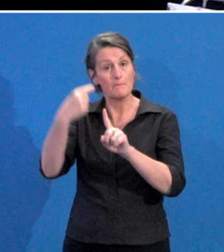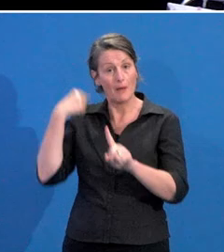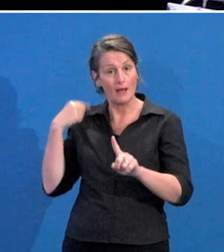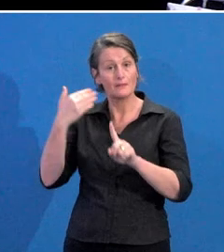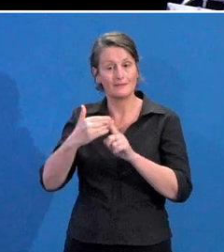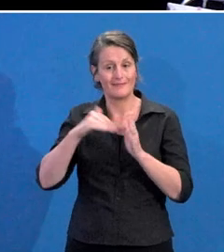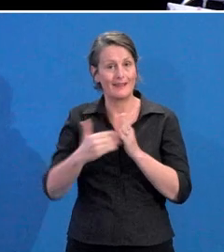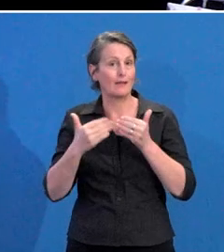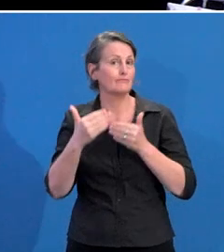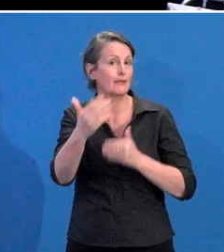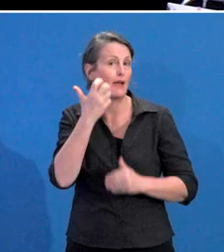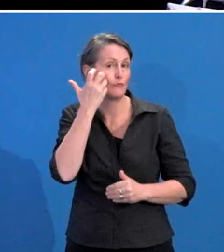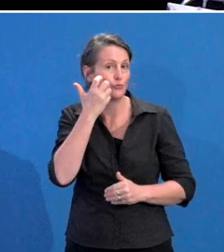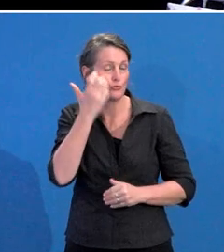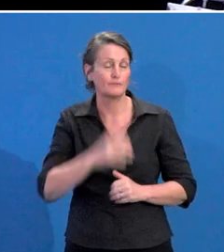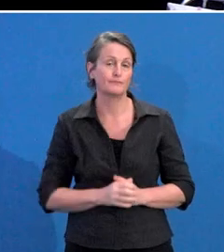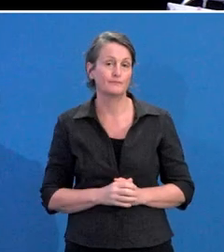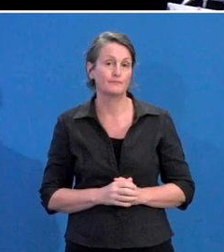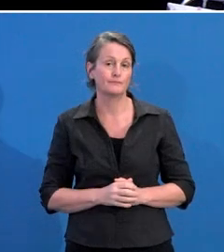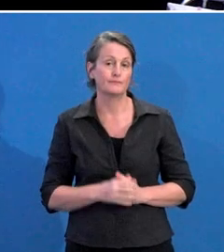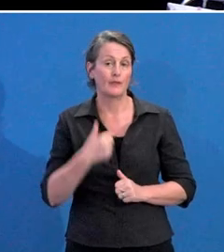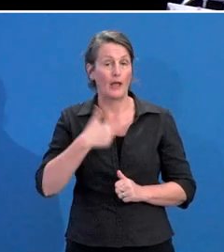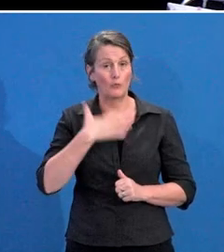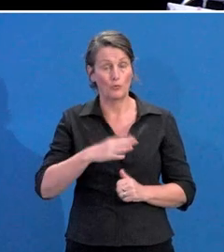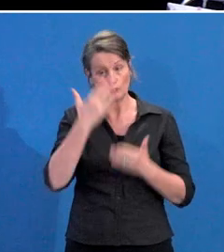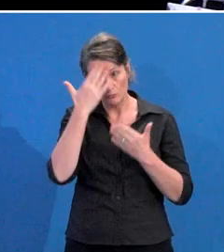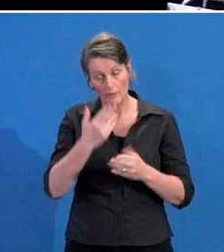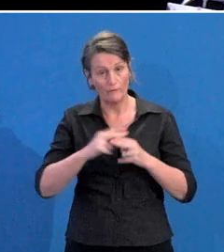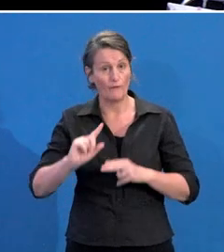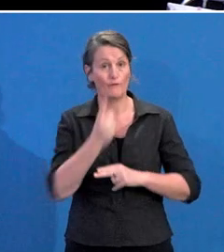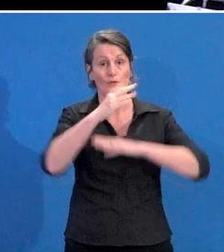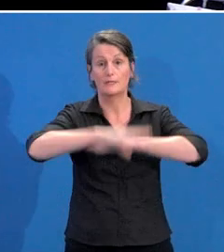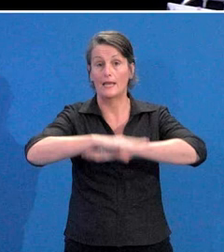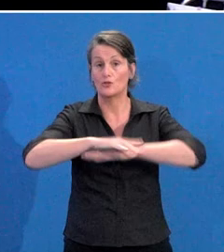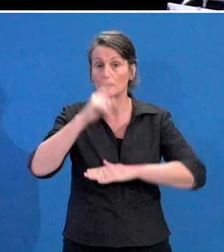and we also pay our respects to all First Nations people who may be attending the hearing